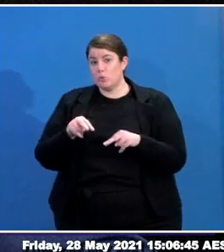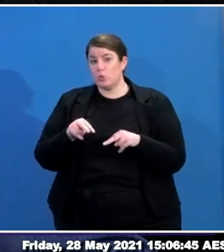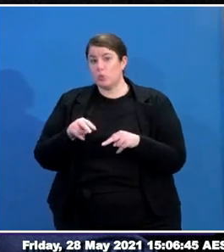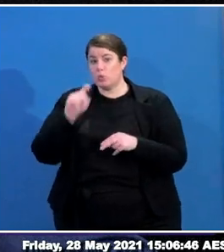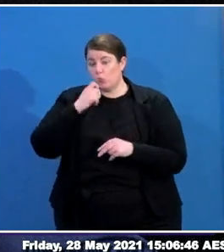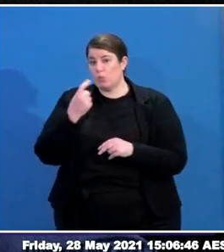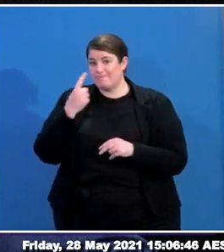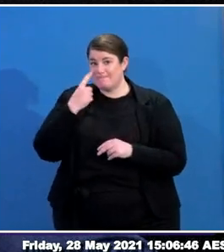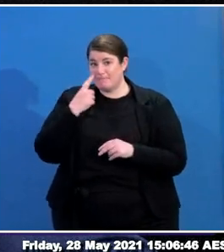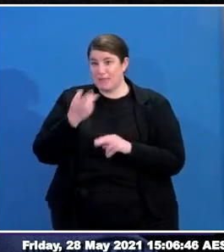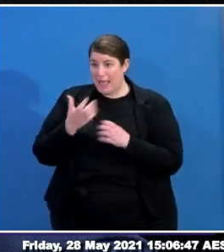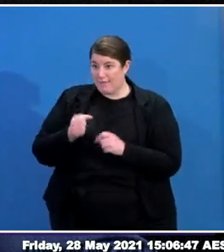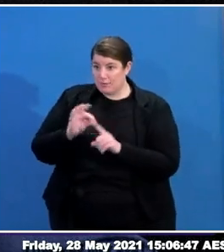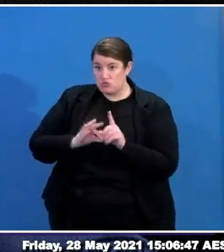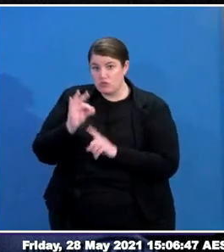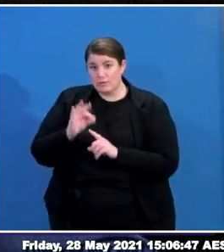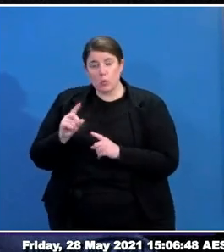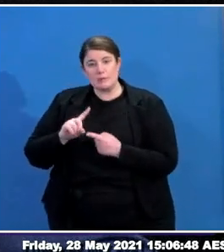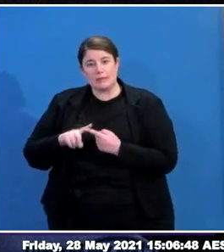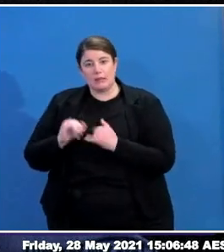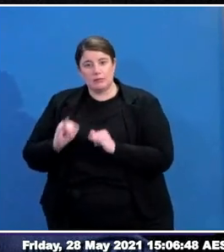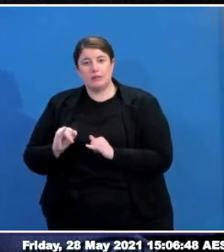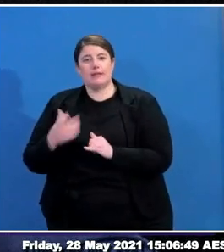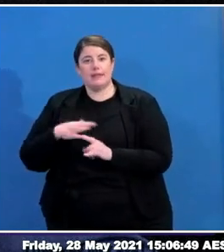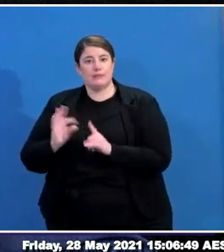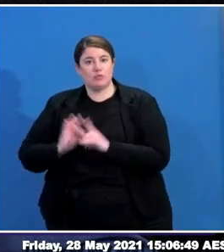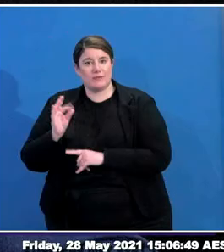has been improvements on those things and it also would provide an opportunity